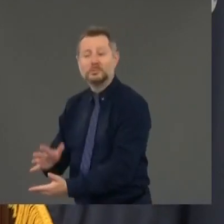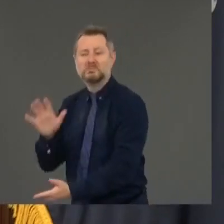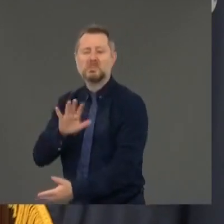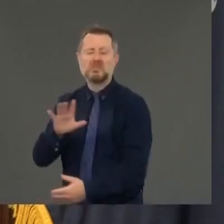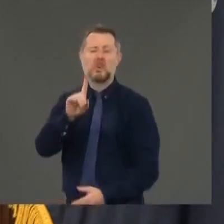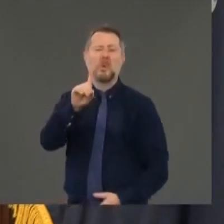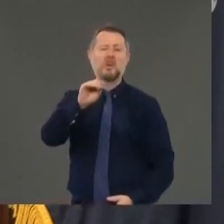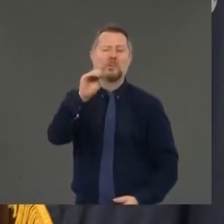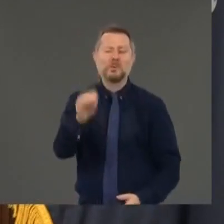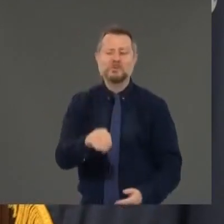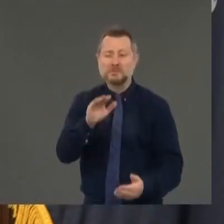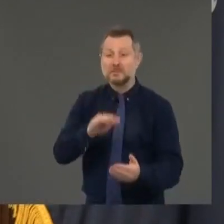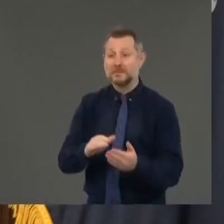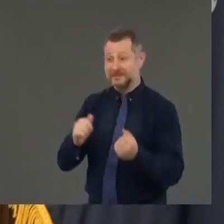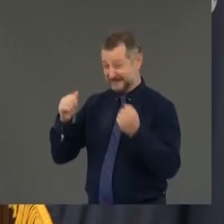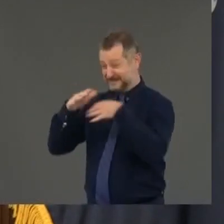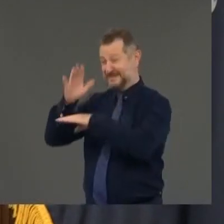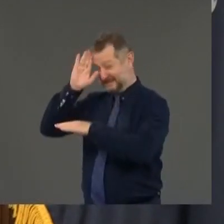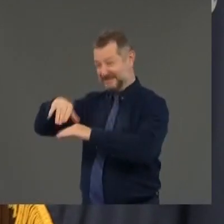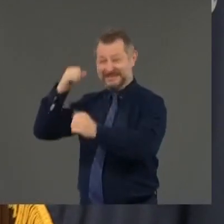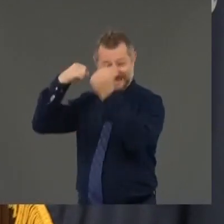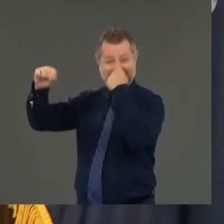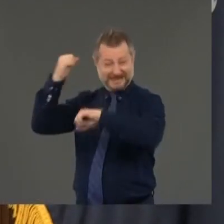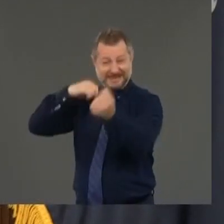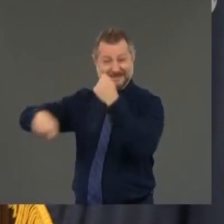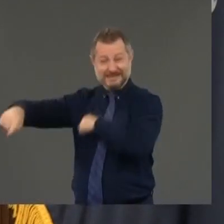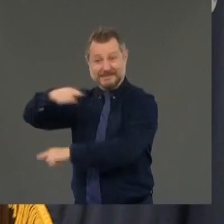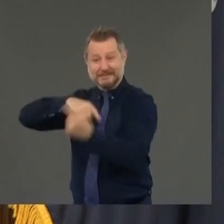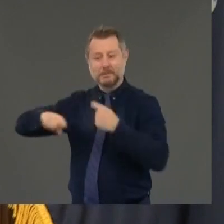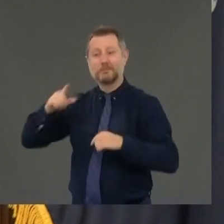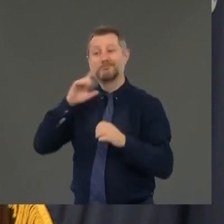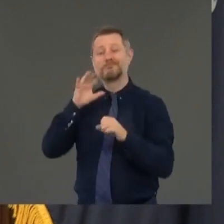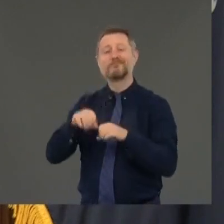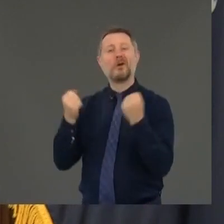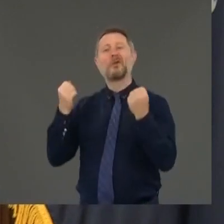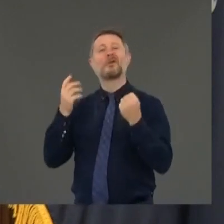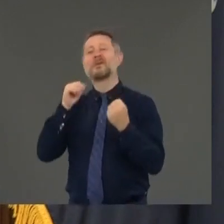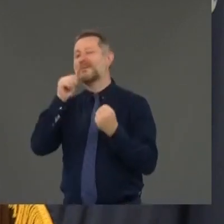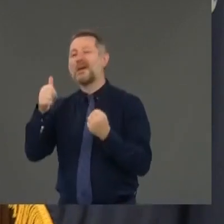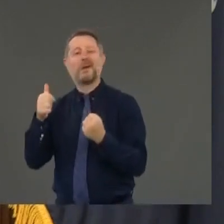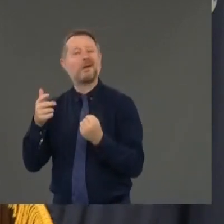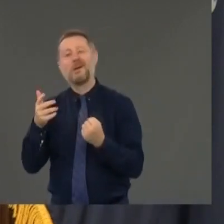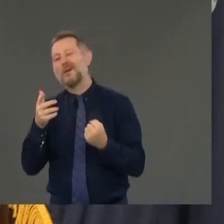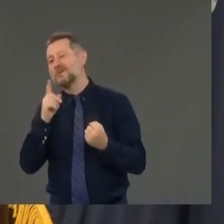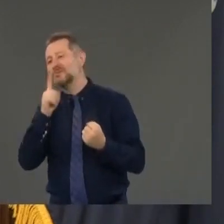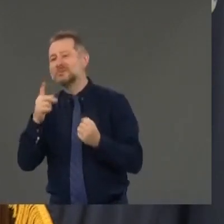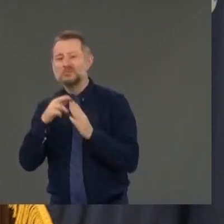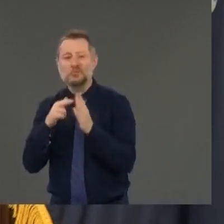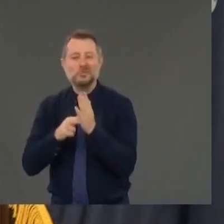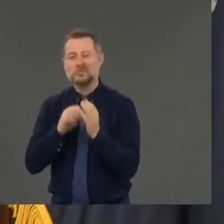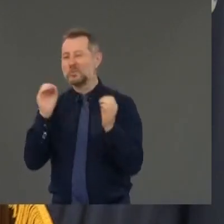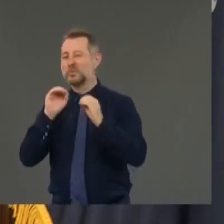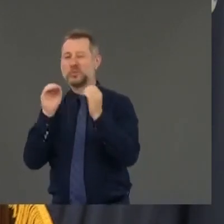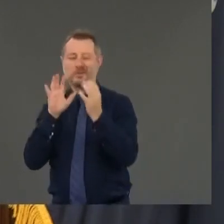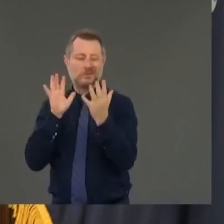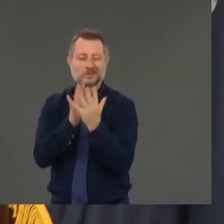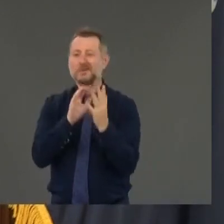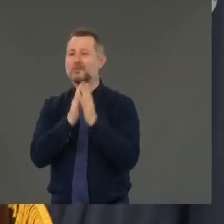WAS SO LOW ALREADY ABOUT 1% THAT